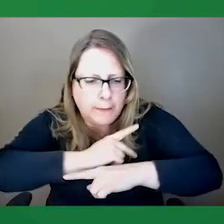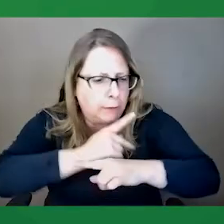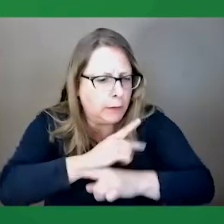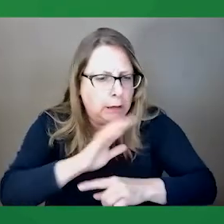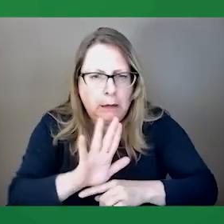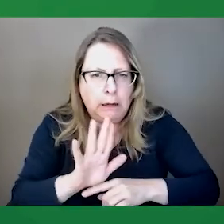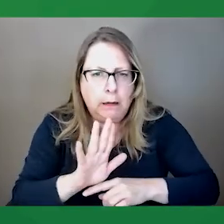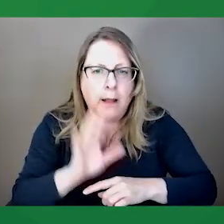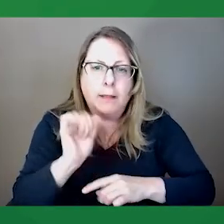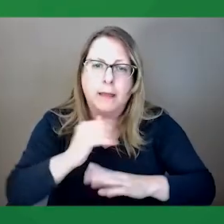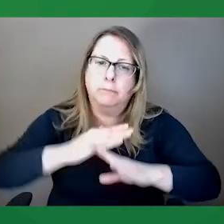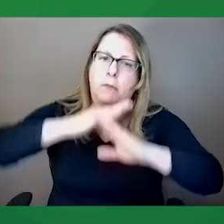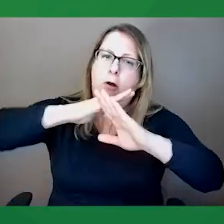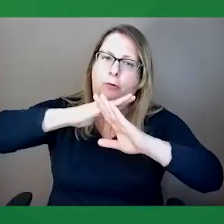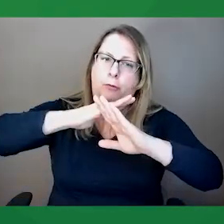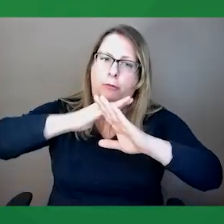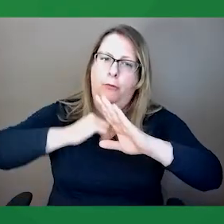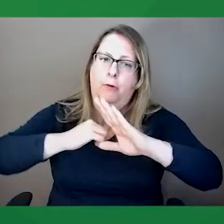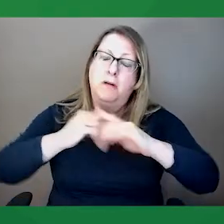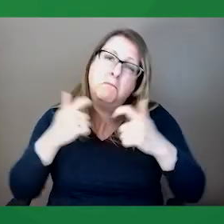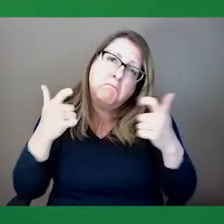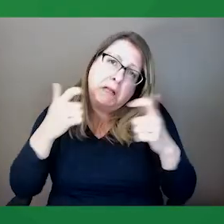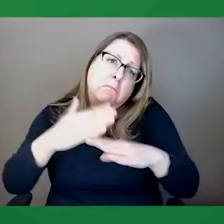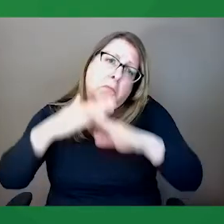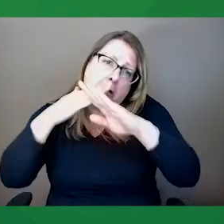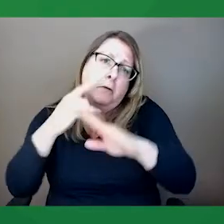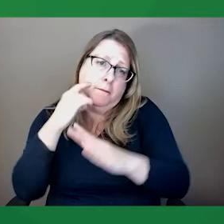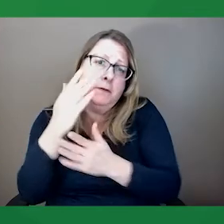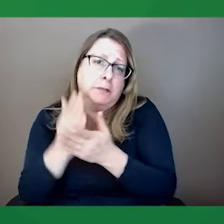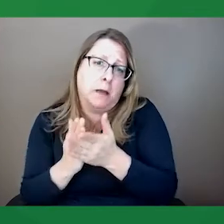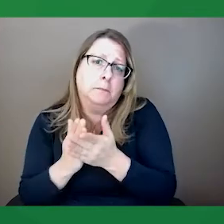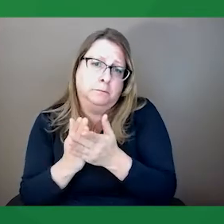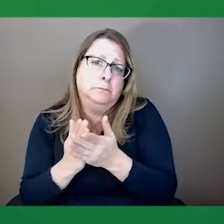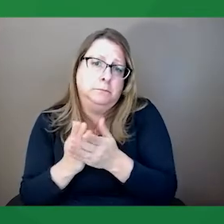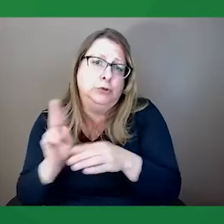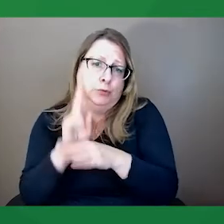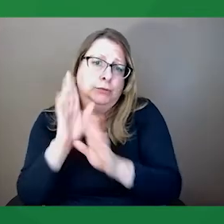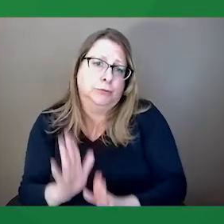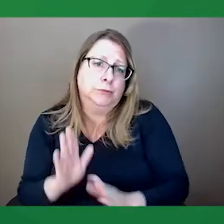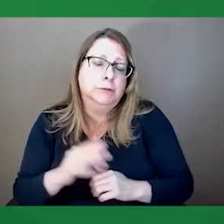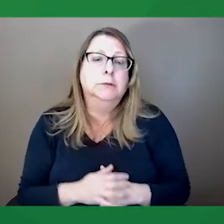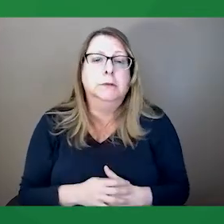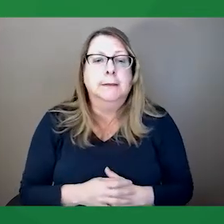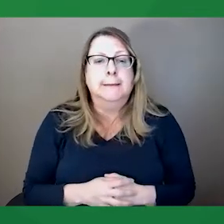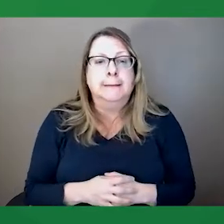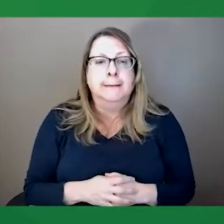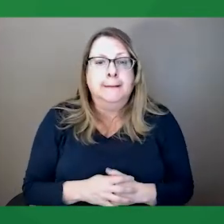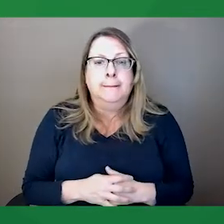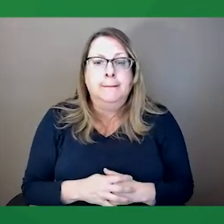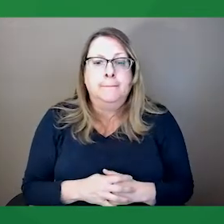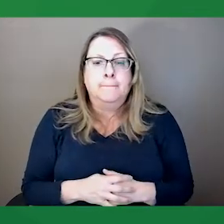until they find a way to navigate through it. And that is a medium blocker, small blocker or a big blocker for some users.